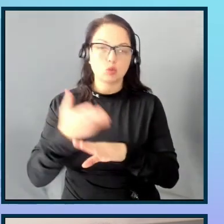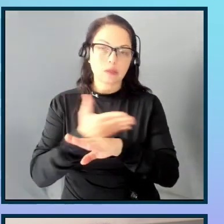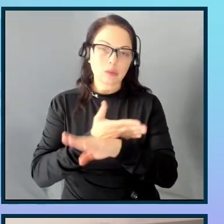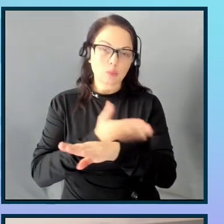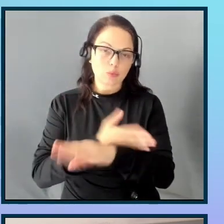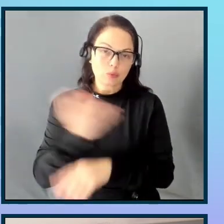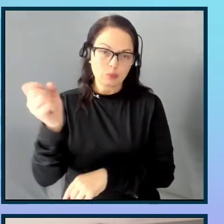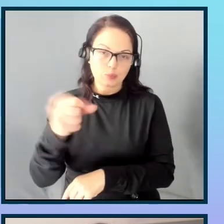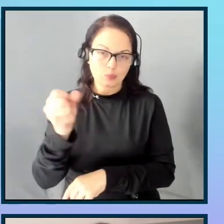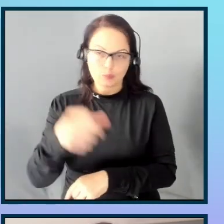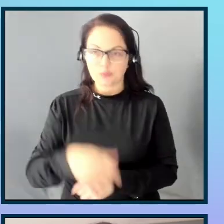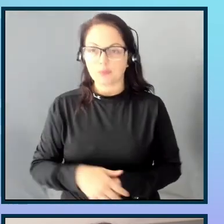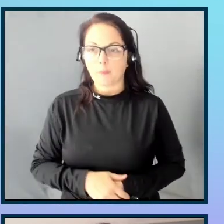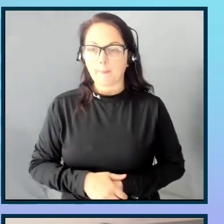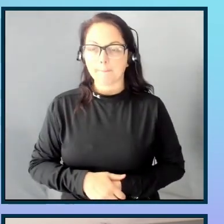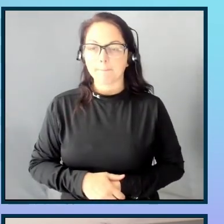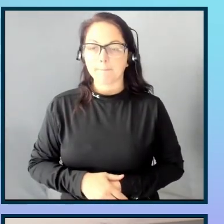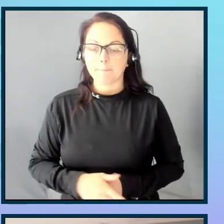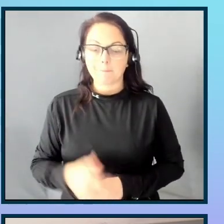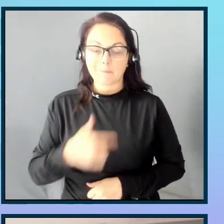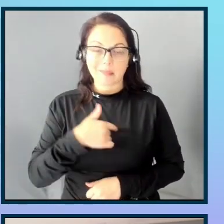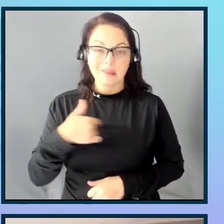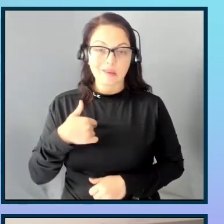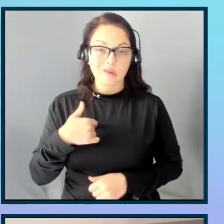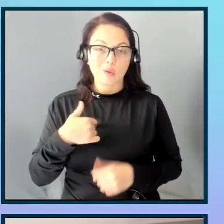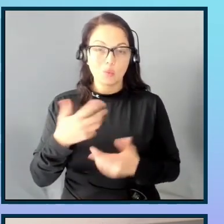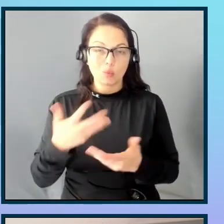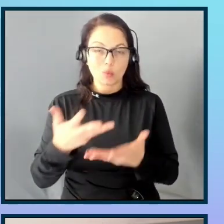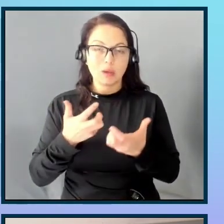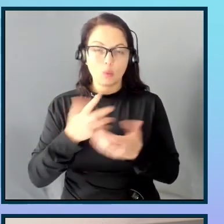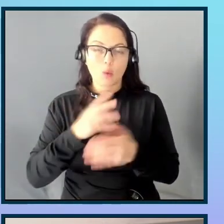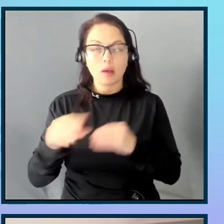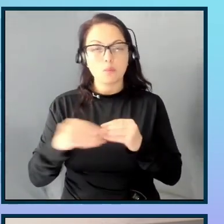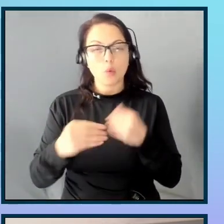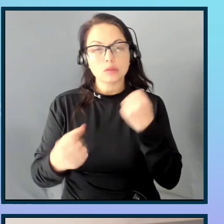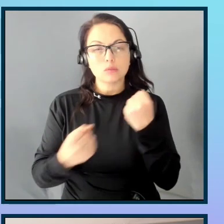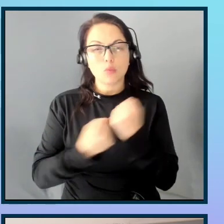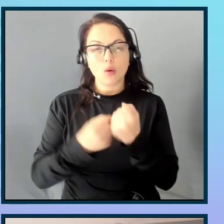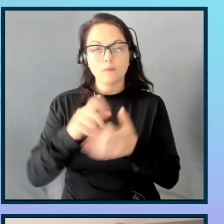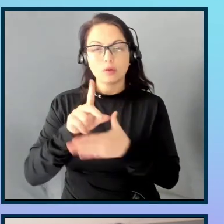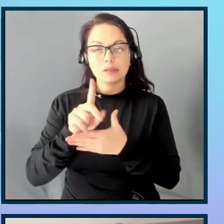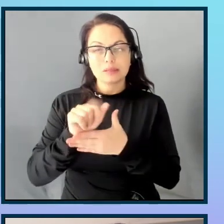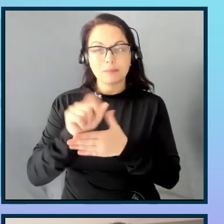We also want to have a broader support for disability needs. There are people that whose needs are